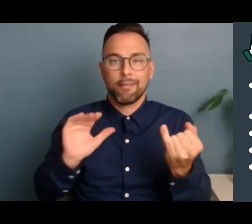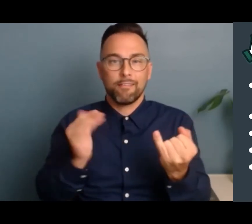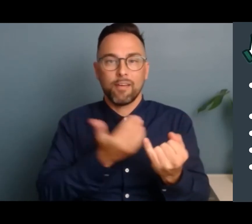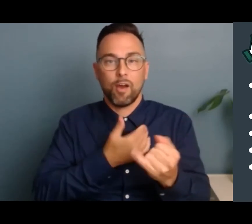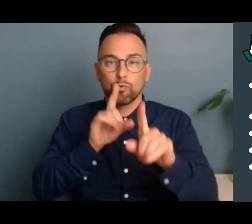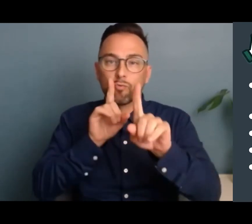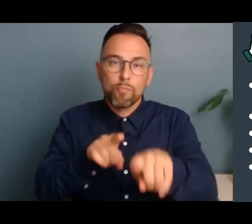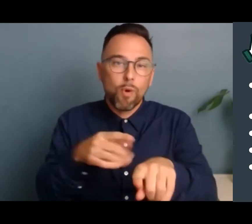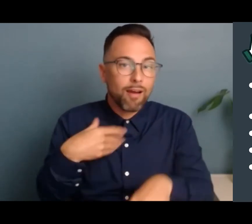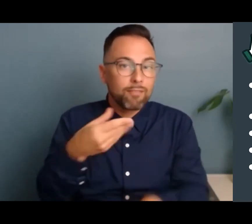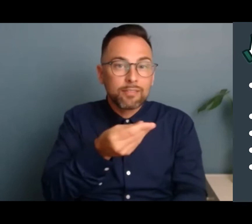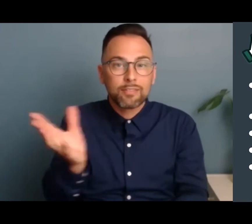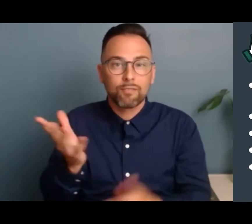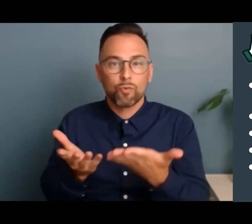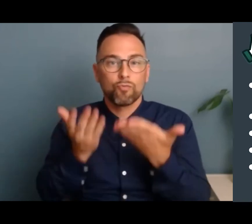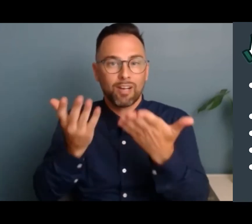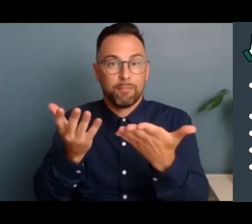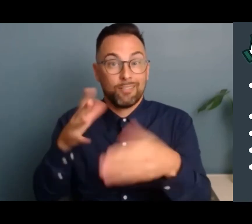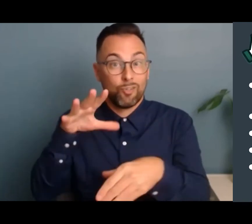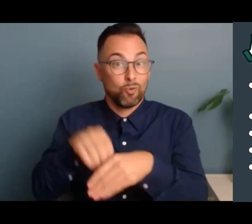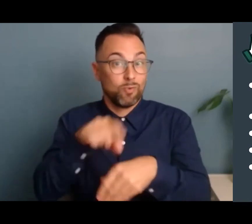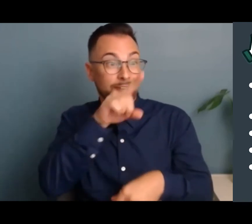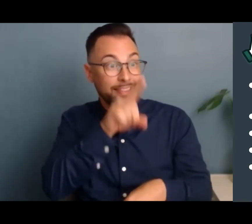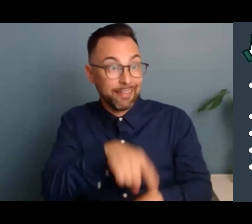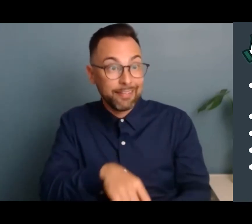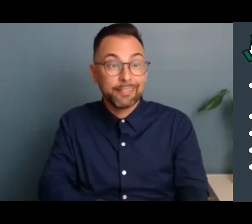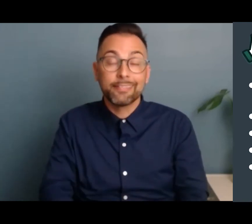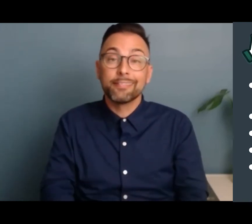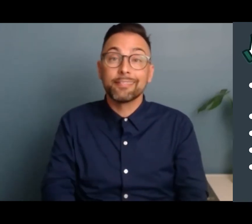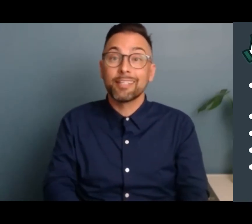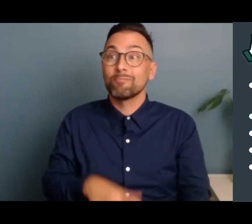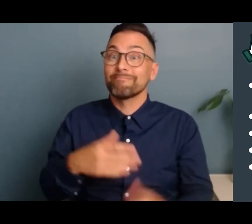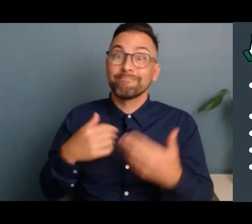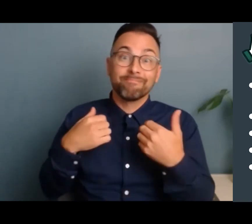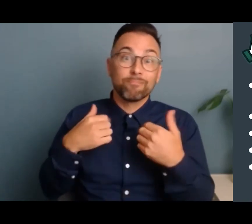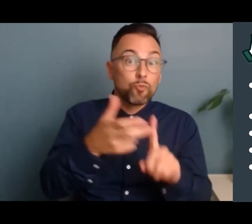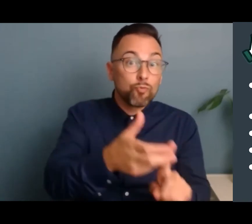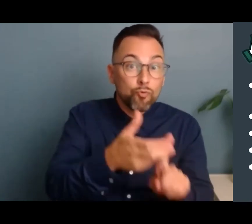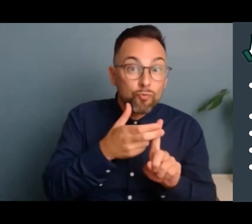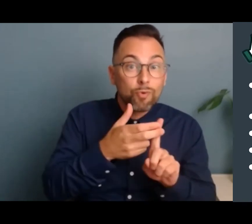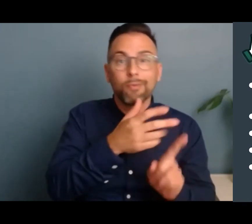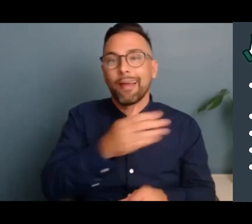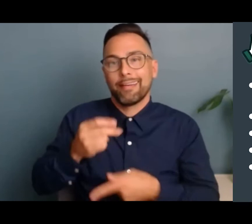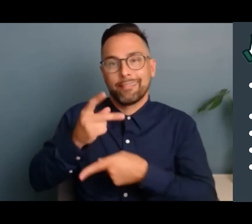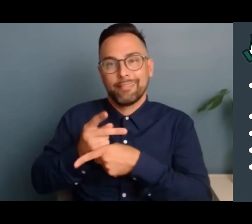So at the end of our report, we have several recommendations, and these are included in them. We recommend recruiting and retaining